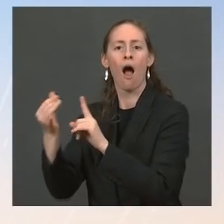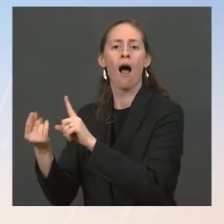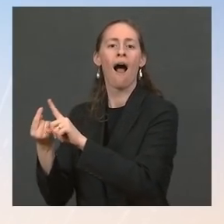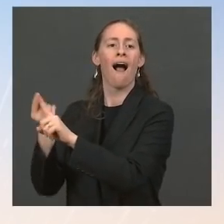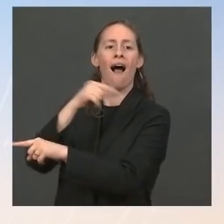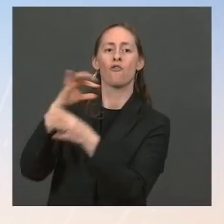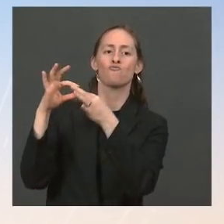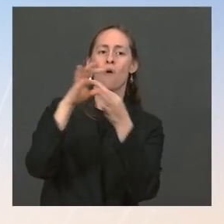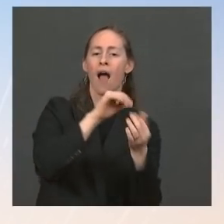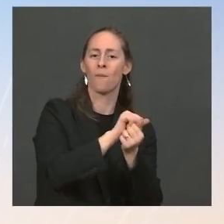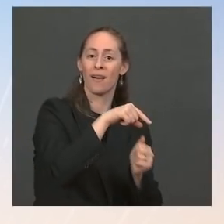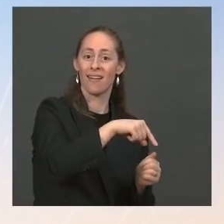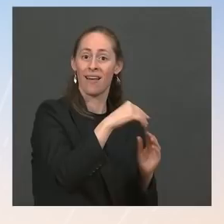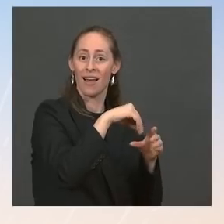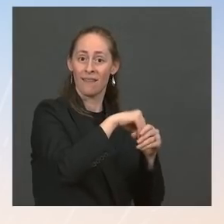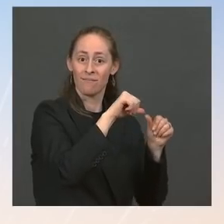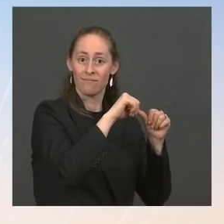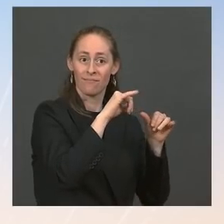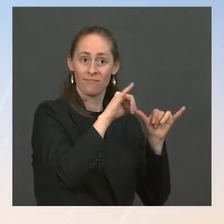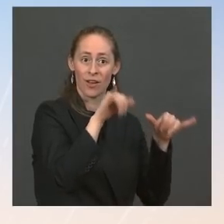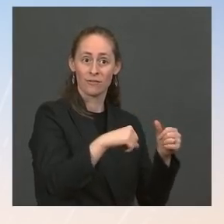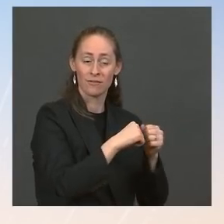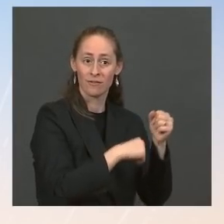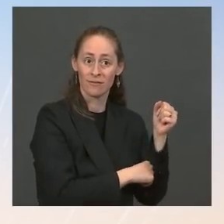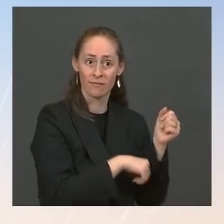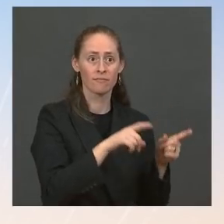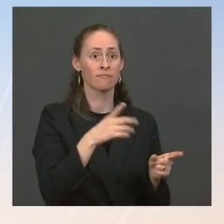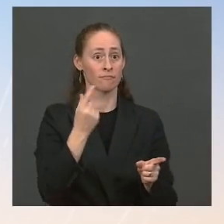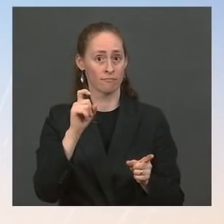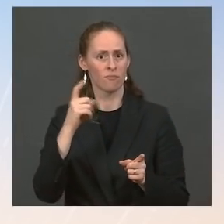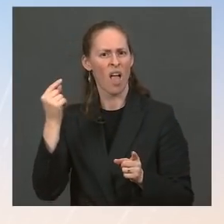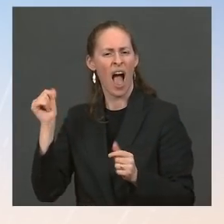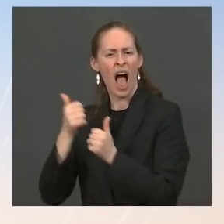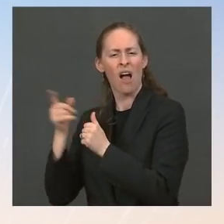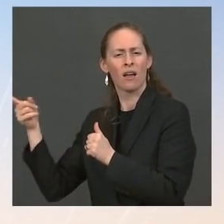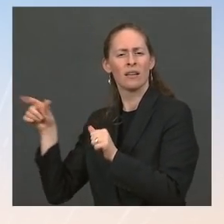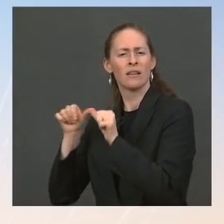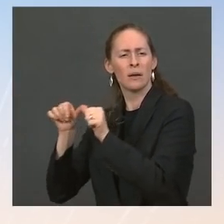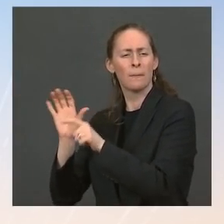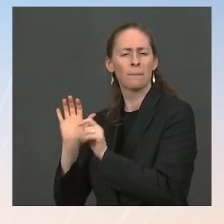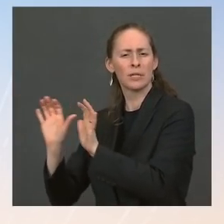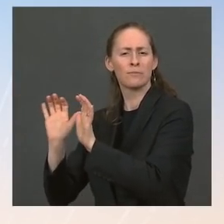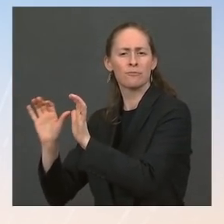into political momentum? Ms. Psaki: Well, I think today what we're focused on is the fact